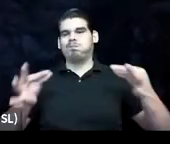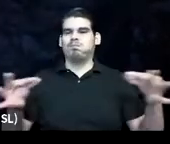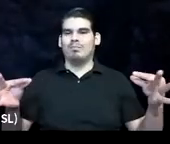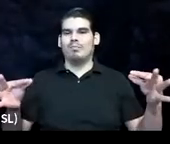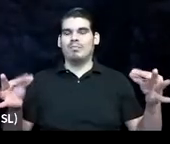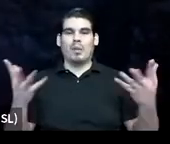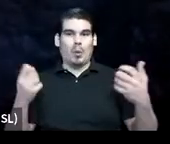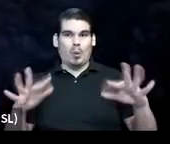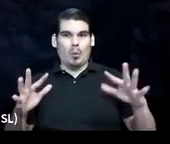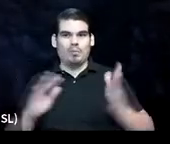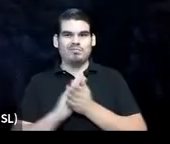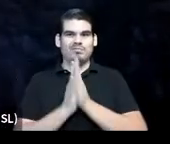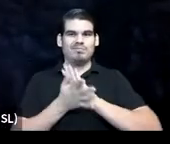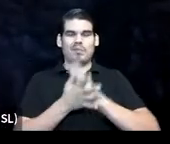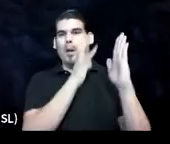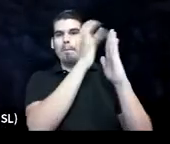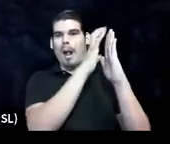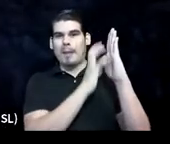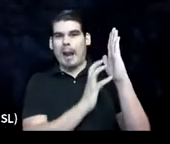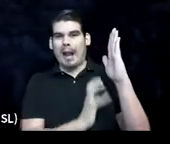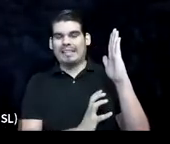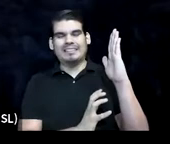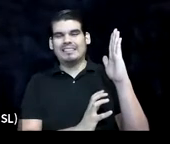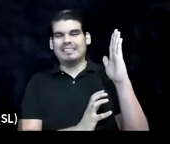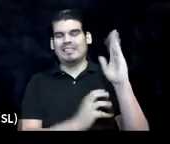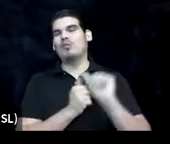Discussion Leader: Thank you. And yeah, we do. We did forget the semi colons